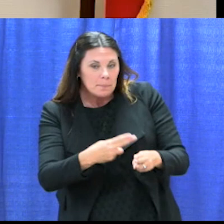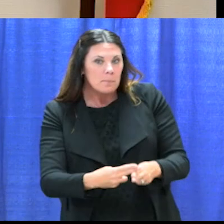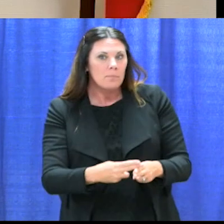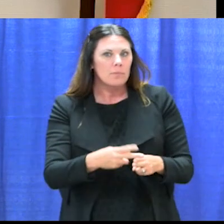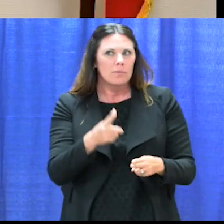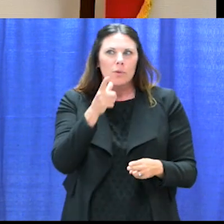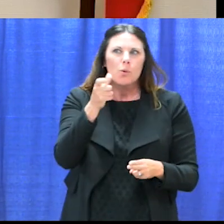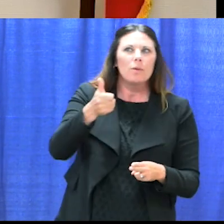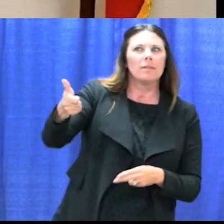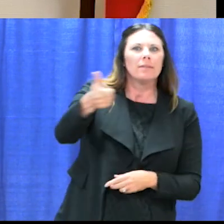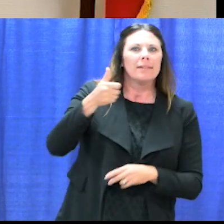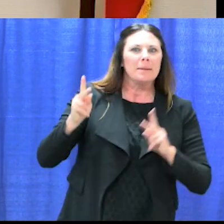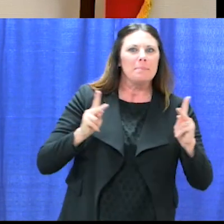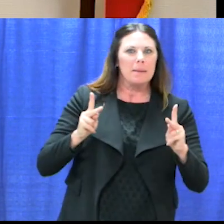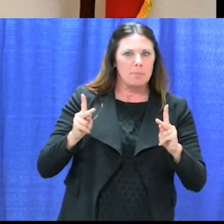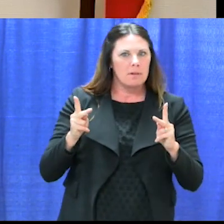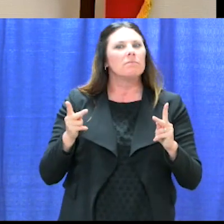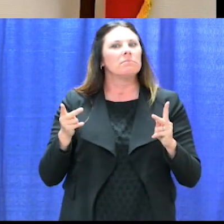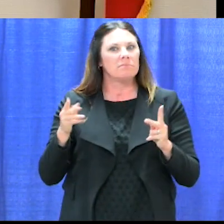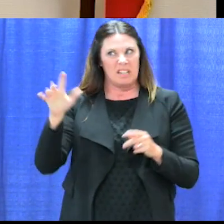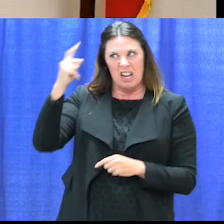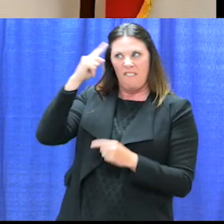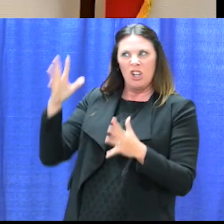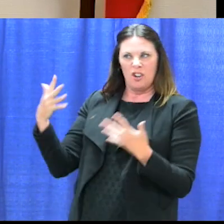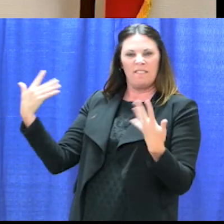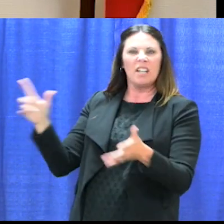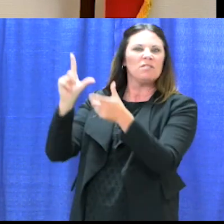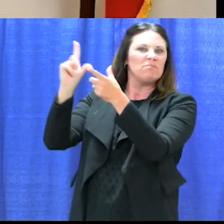were highlighted in the governor's announcement today.